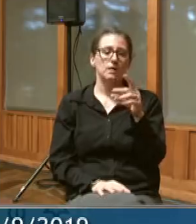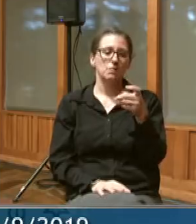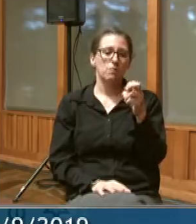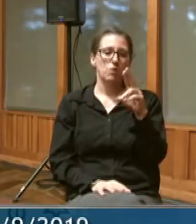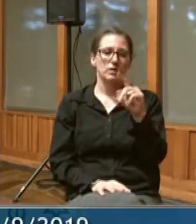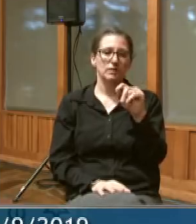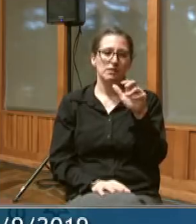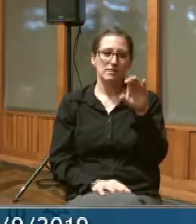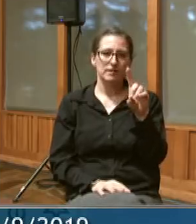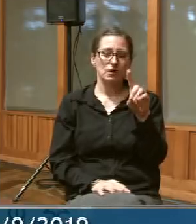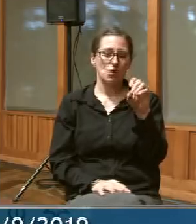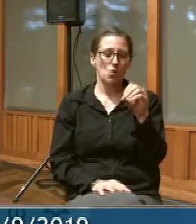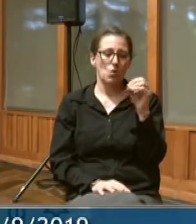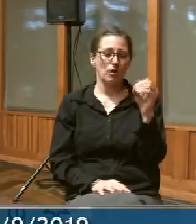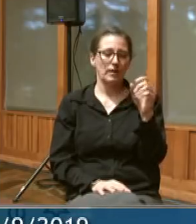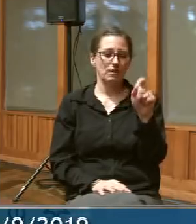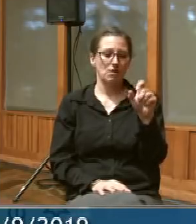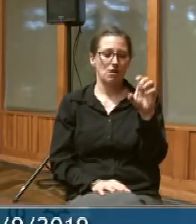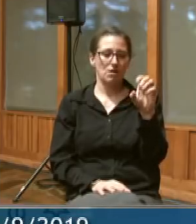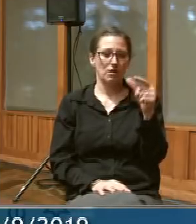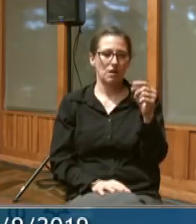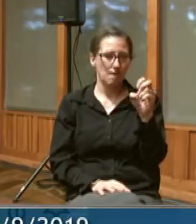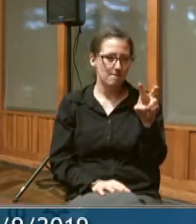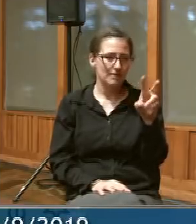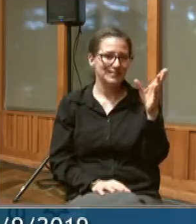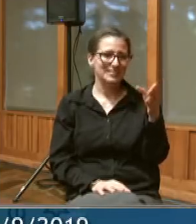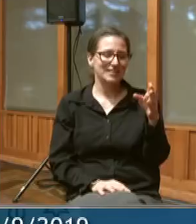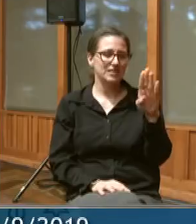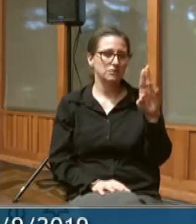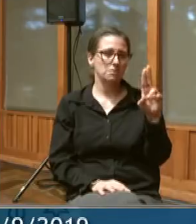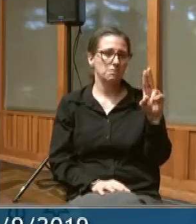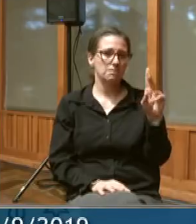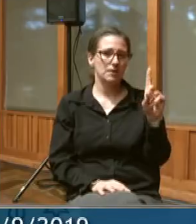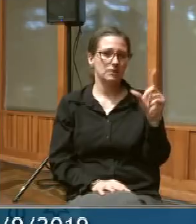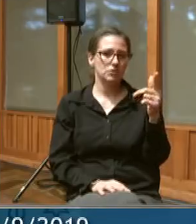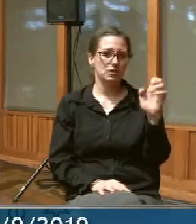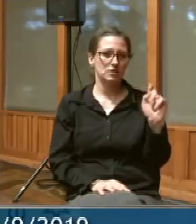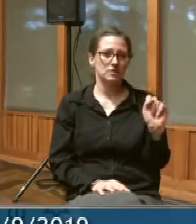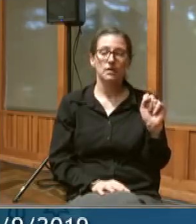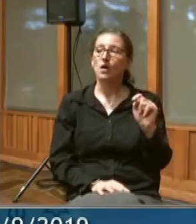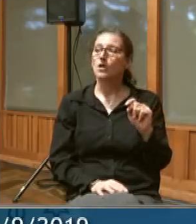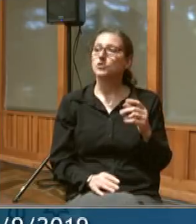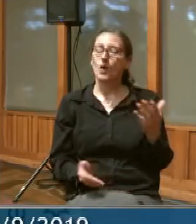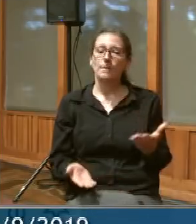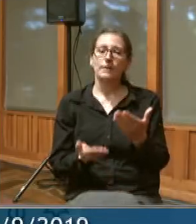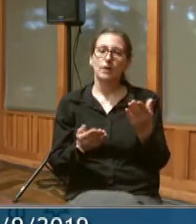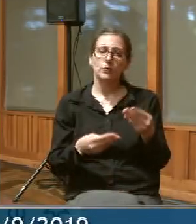TABLE AND ONLINE AT PORTLANDOREGON.GOV/BUDGET. WHILE MY COLLEAGUES AND I SHARE DIFFICULT BUDGET DECISIONS I'M